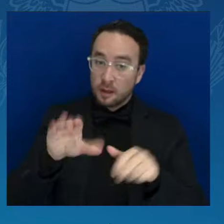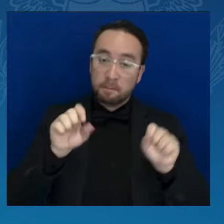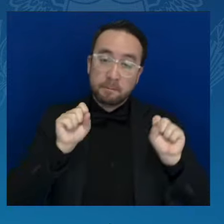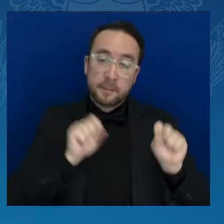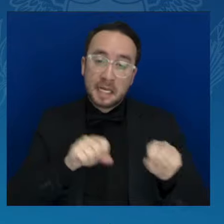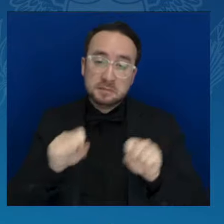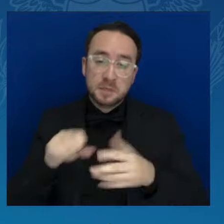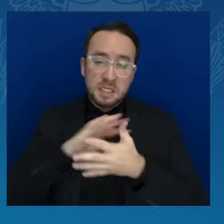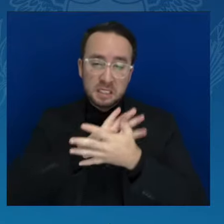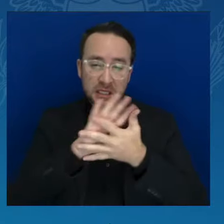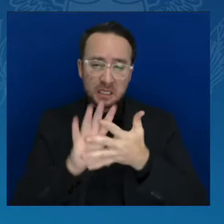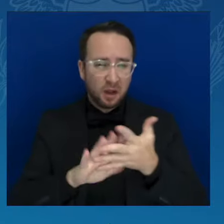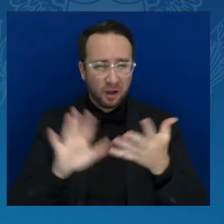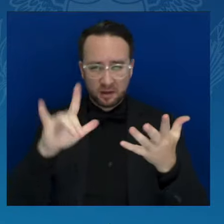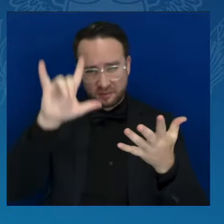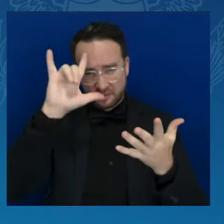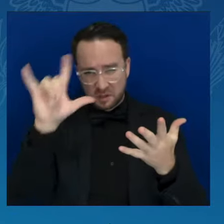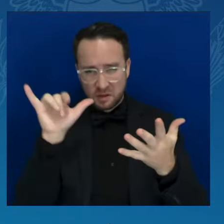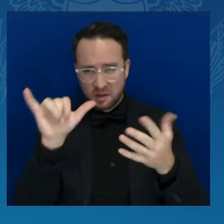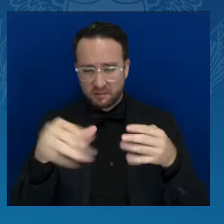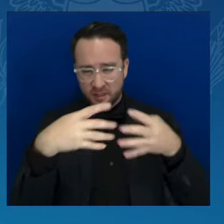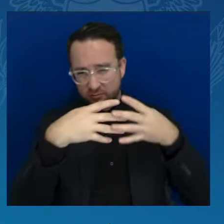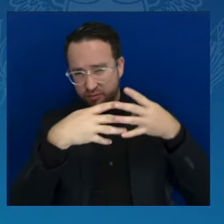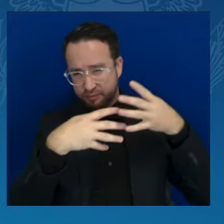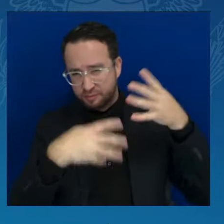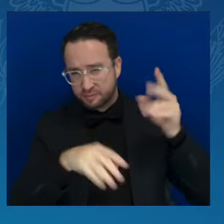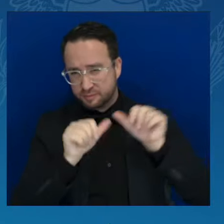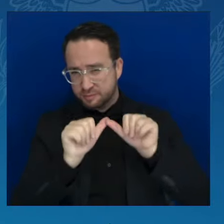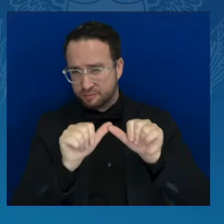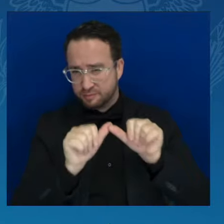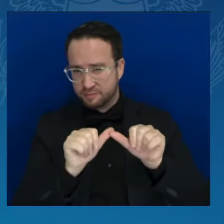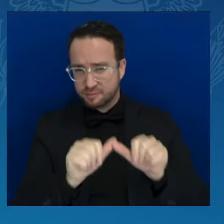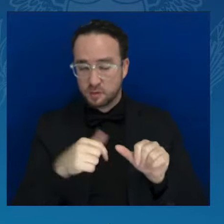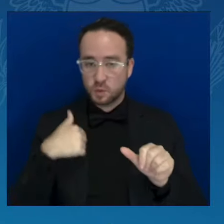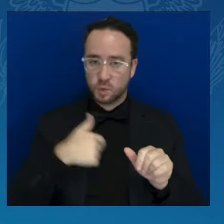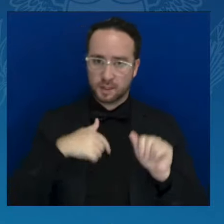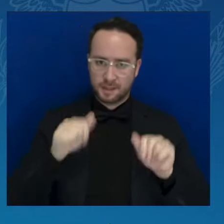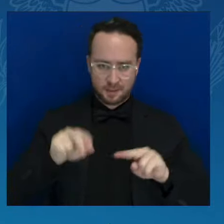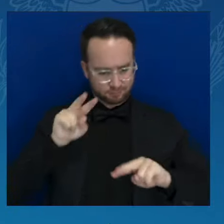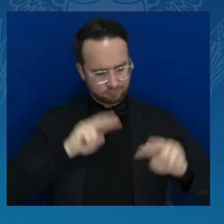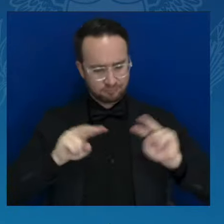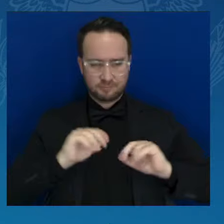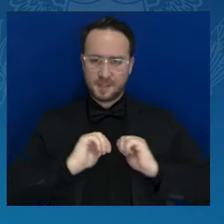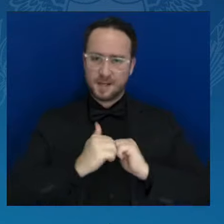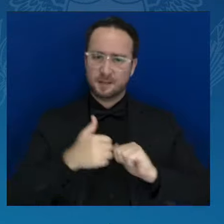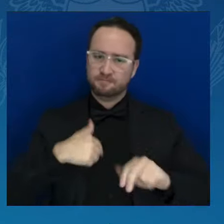We are proving that with collaboration and partnerships, we can improve life here on Earth.